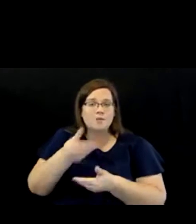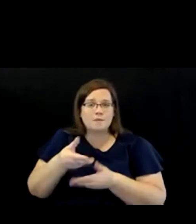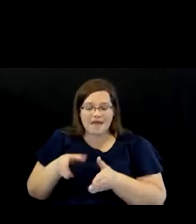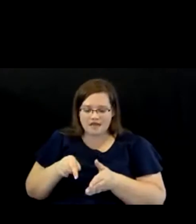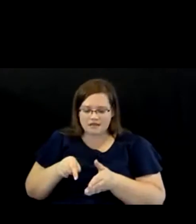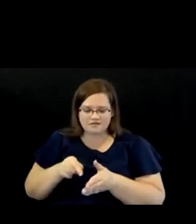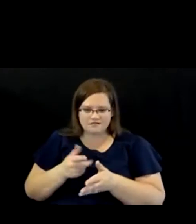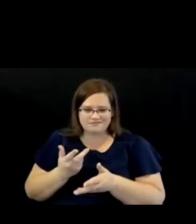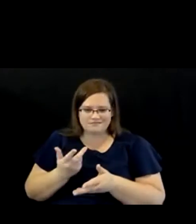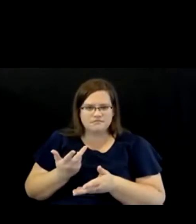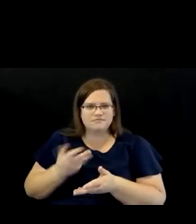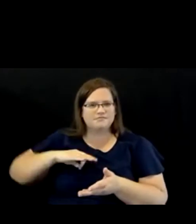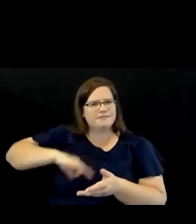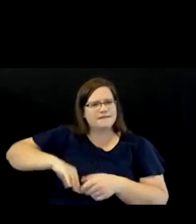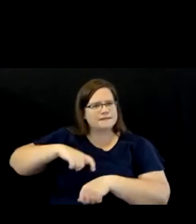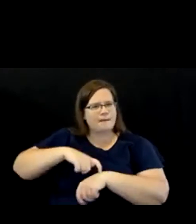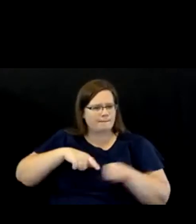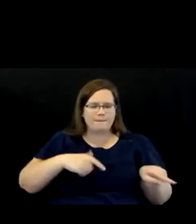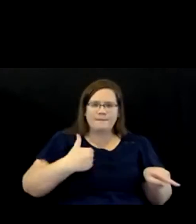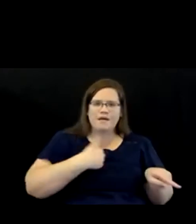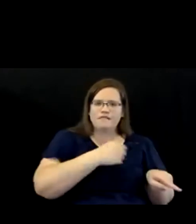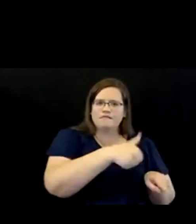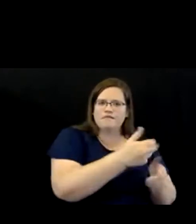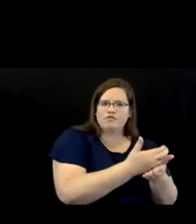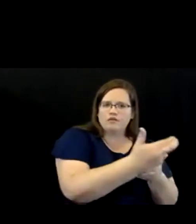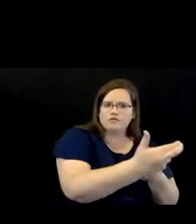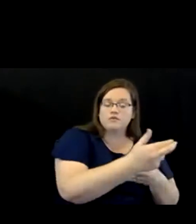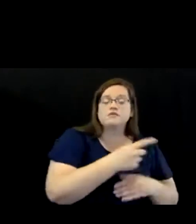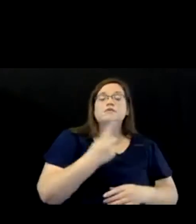use of time, but I know, for example, of one CIL in Pennsylvania that